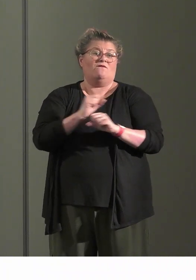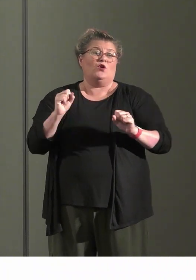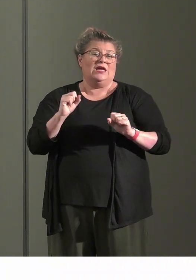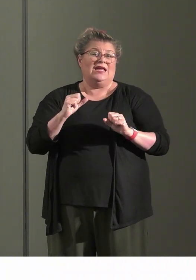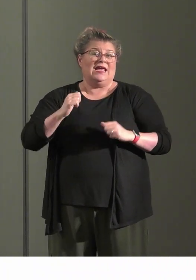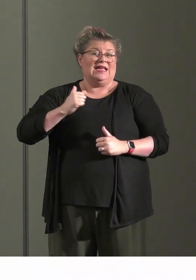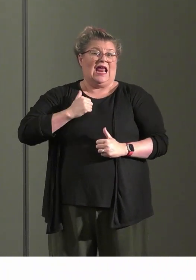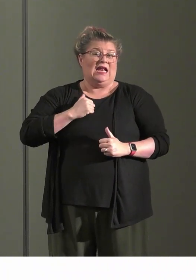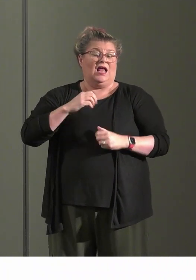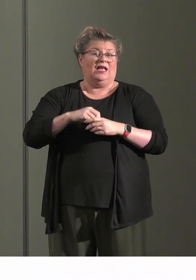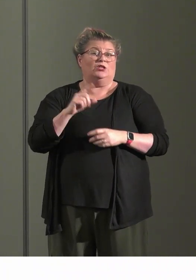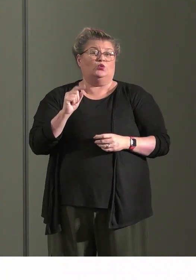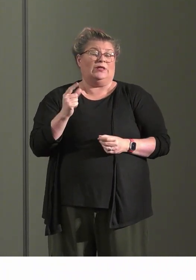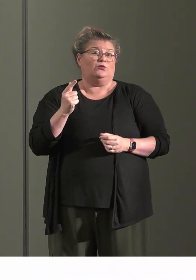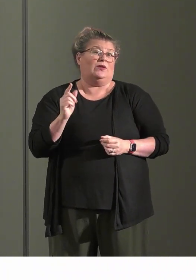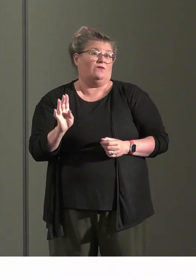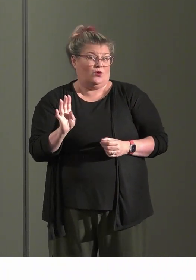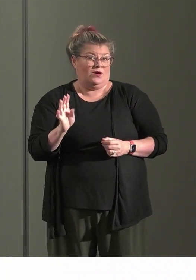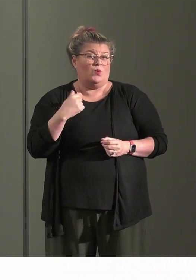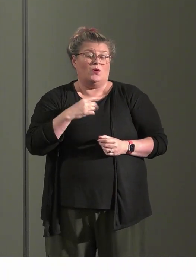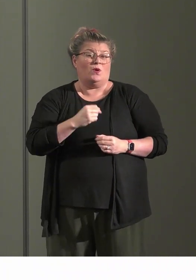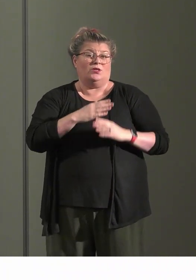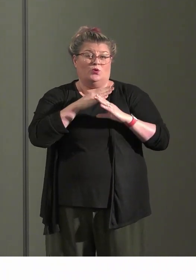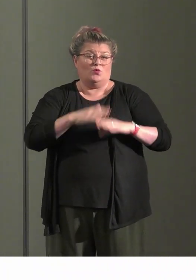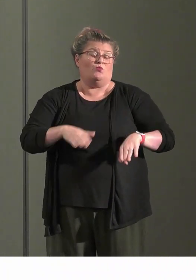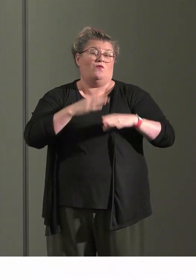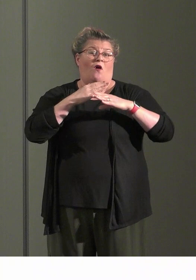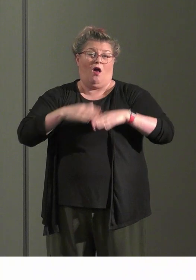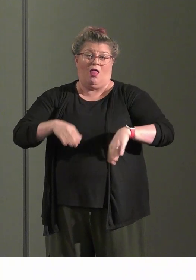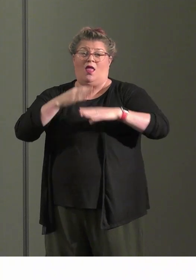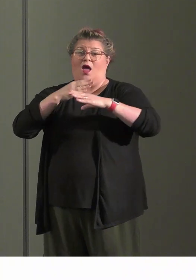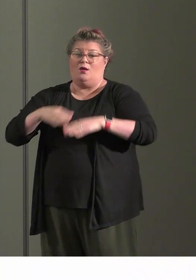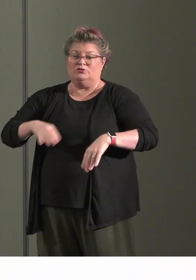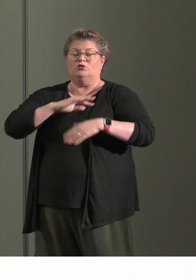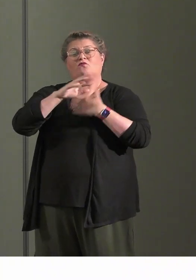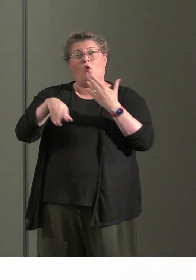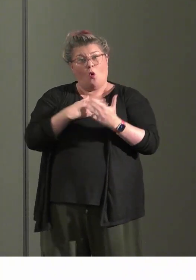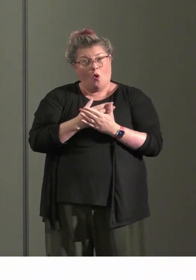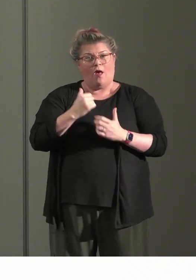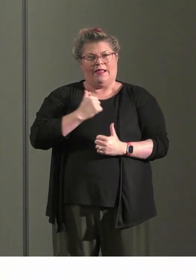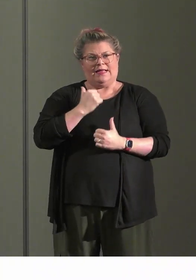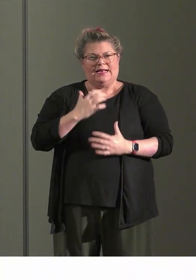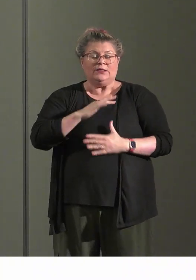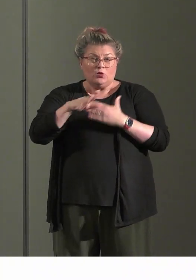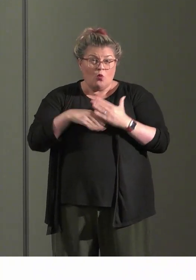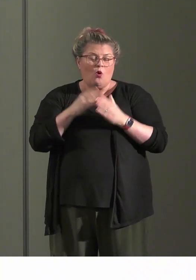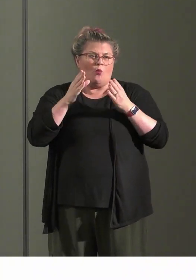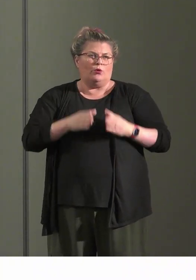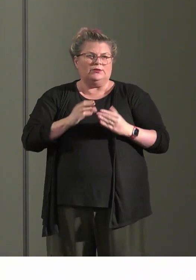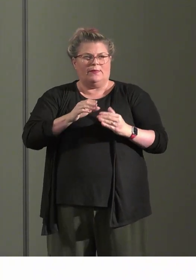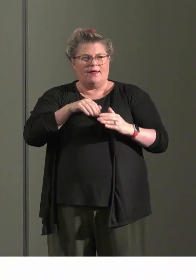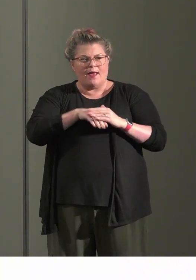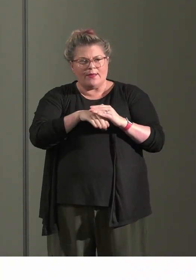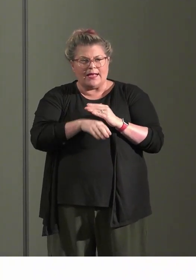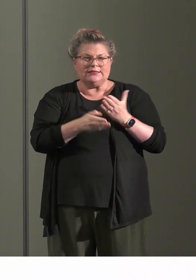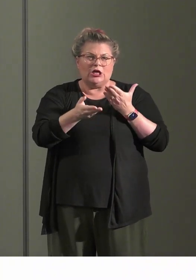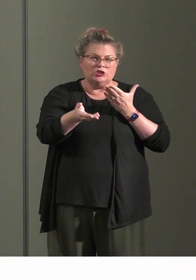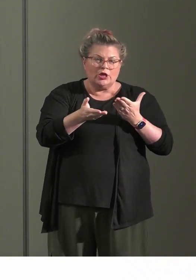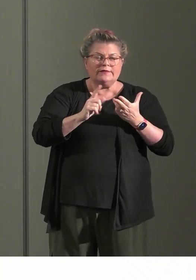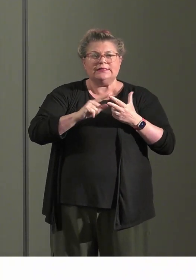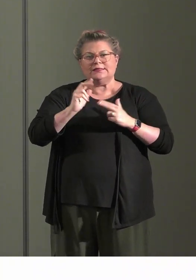We want to remove obstacles for all persons to access service, buildings,